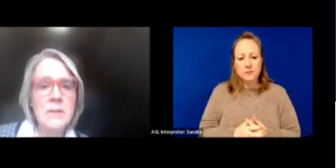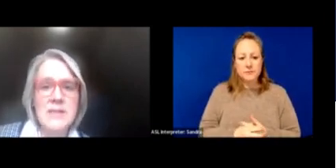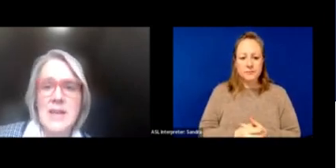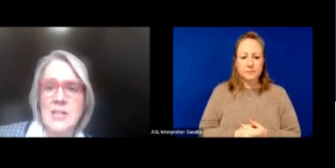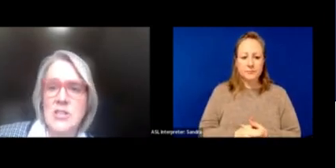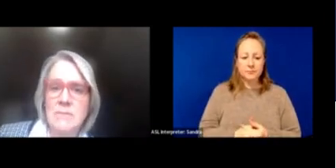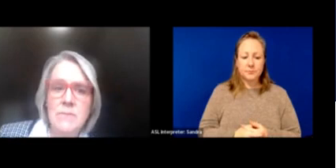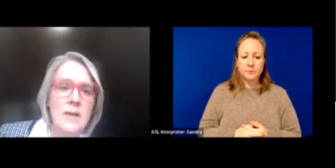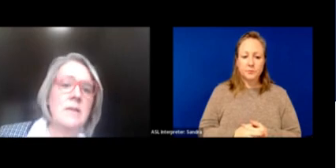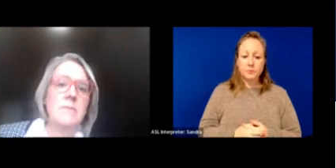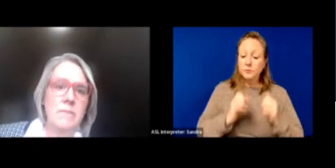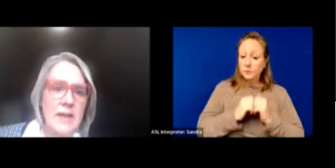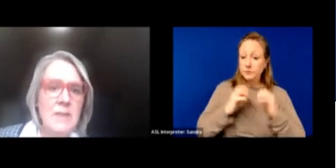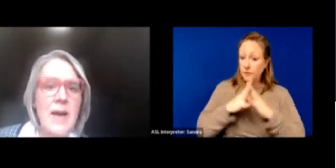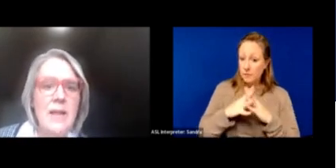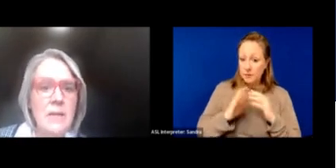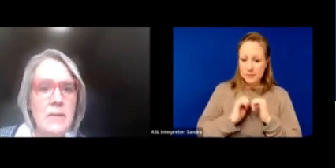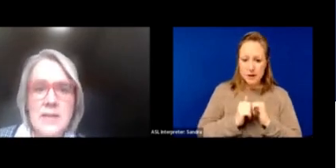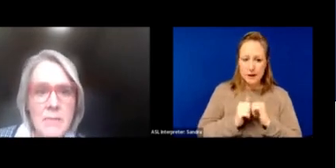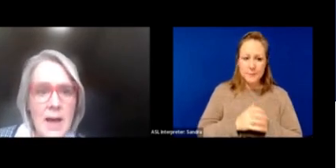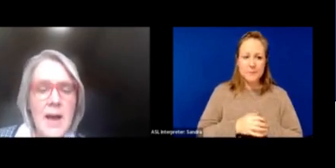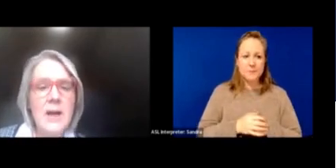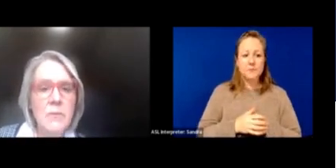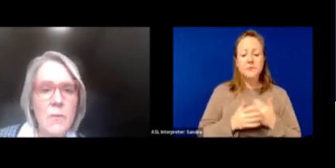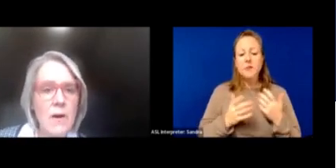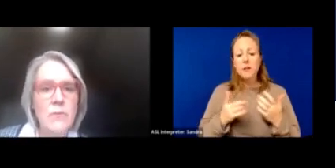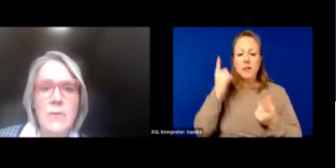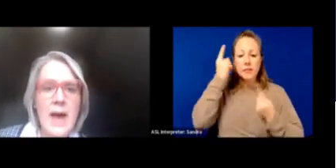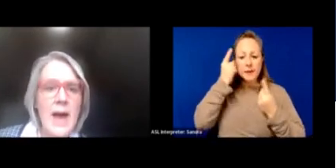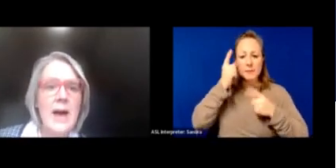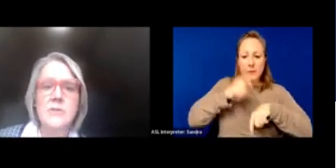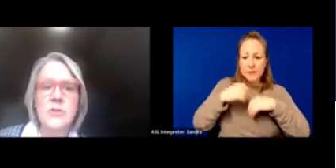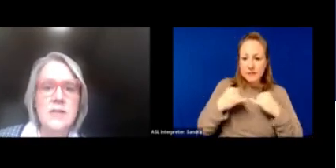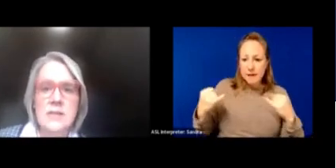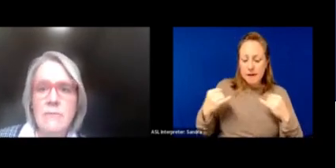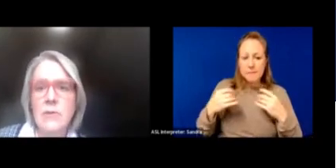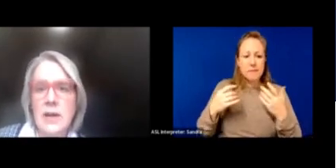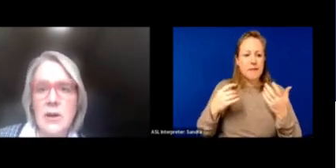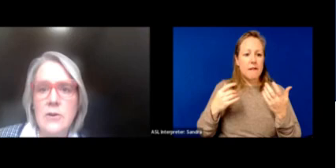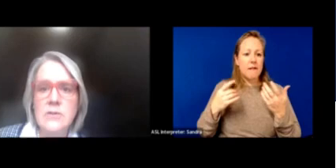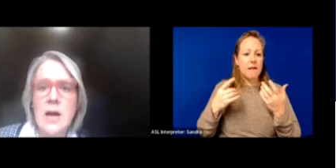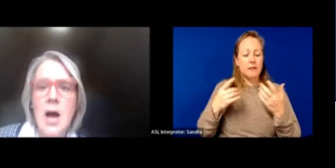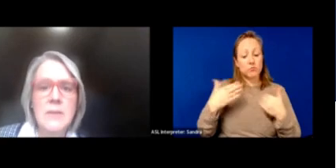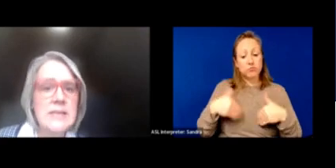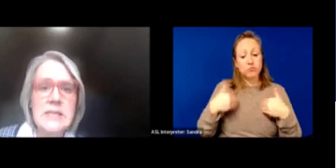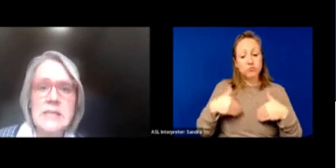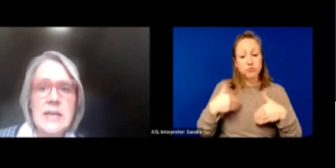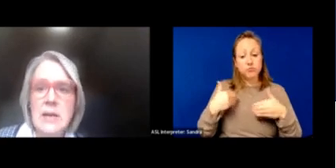implementation, the email, the timeline walkthrough that took several years, but Tennessee